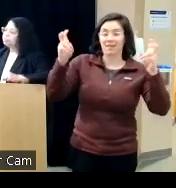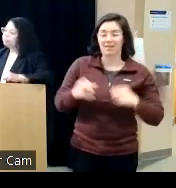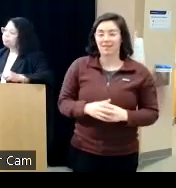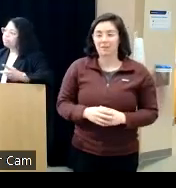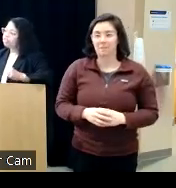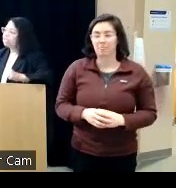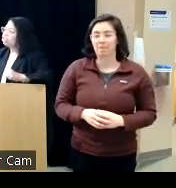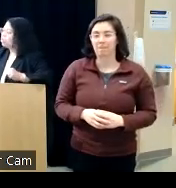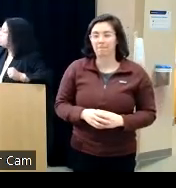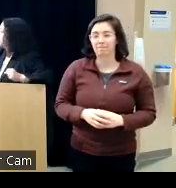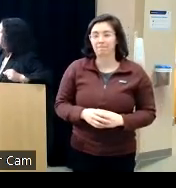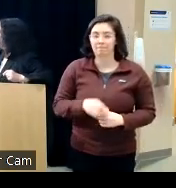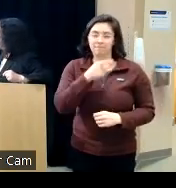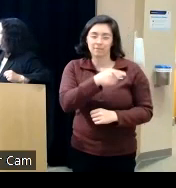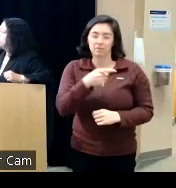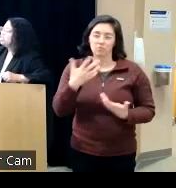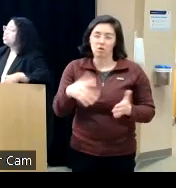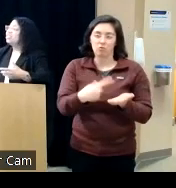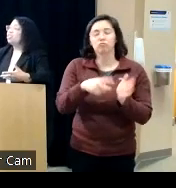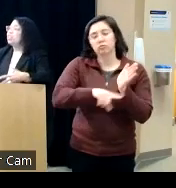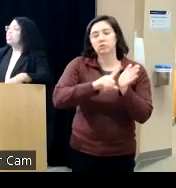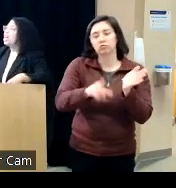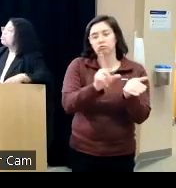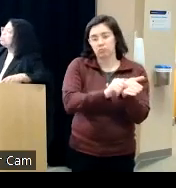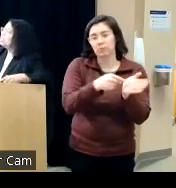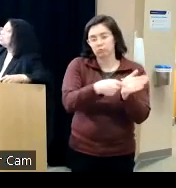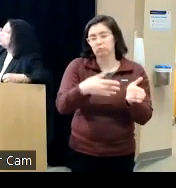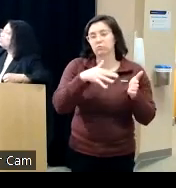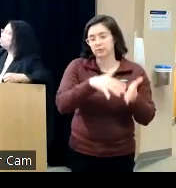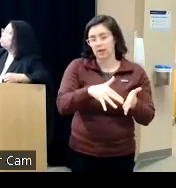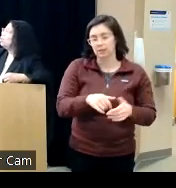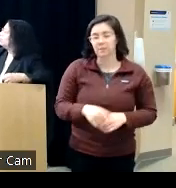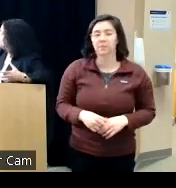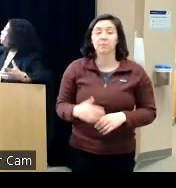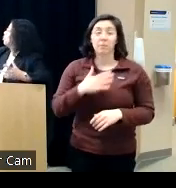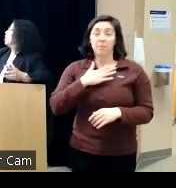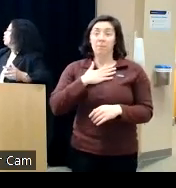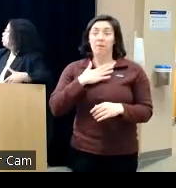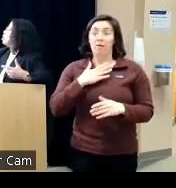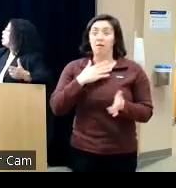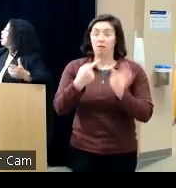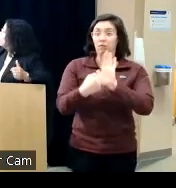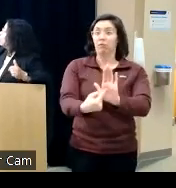um Sean genre talks about and so that's something that I've tended to demonstrate throughout my